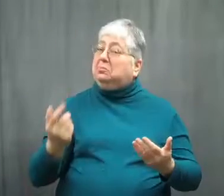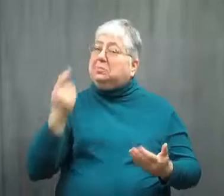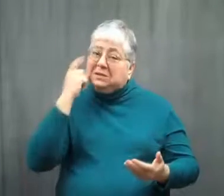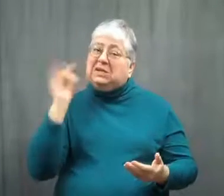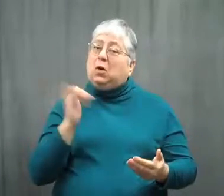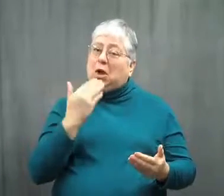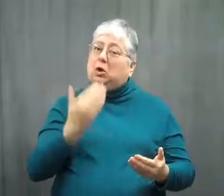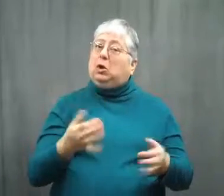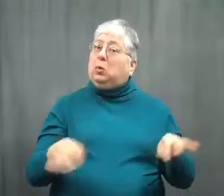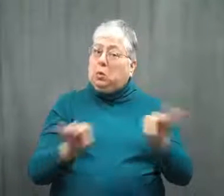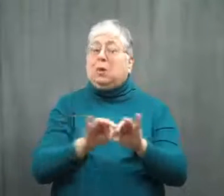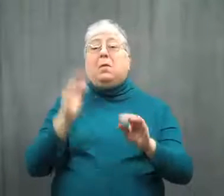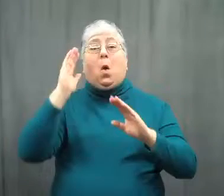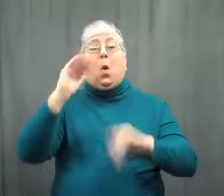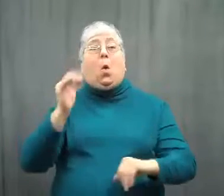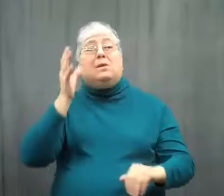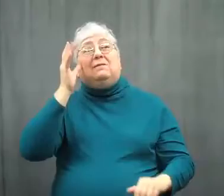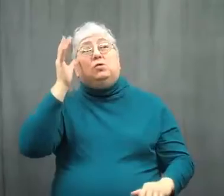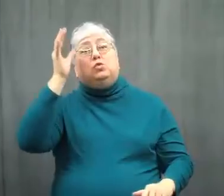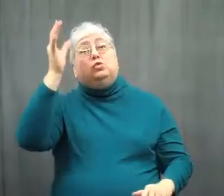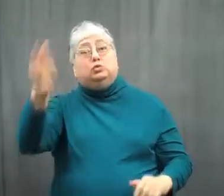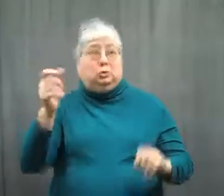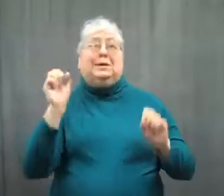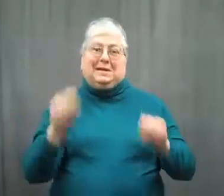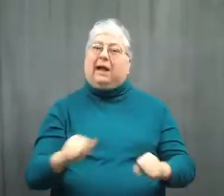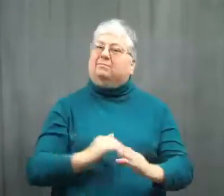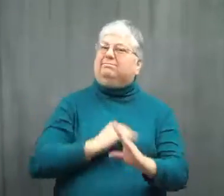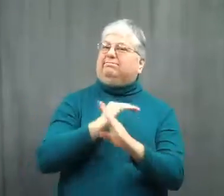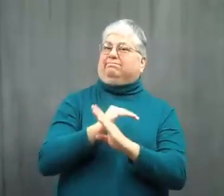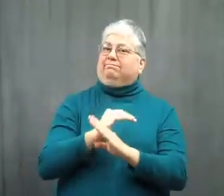It sounds worthwhile, and hopefully Alzheimer's can be prevented in the future.